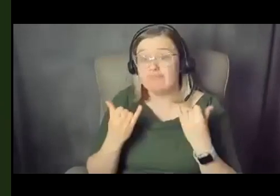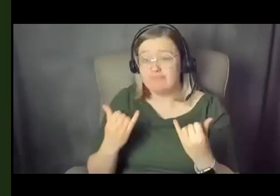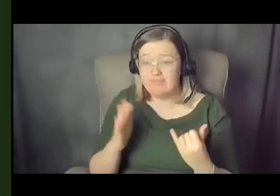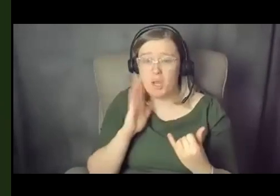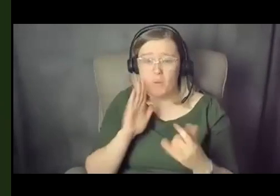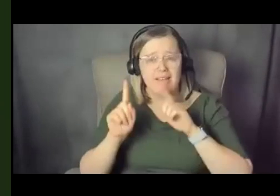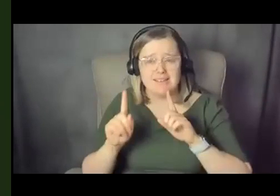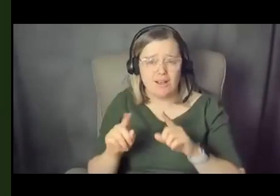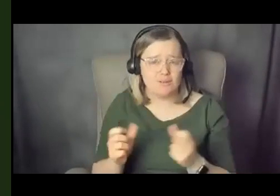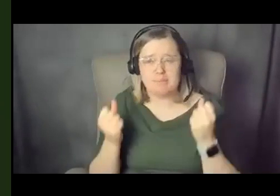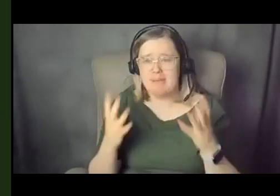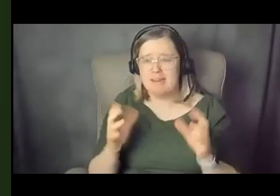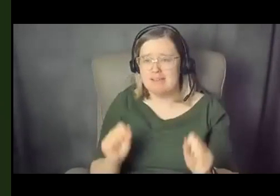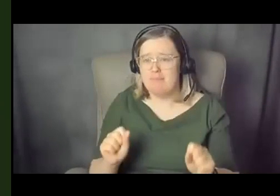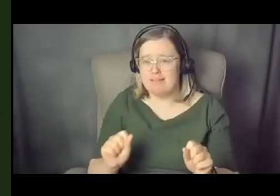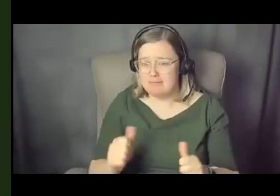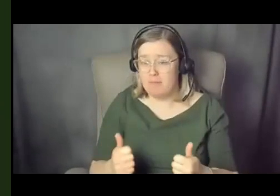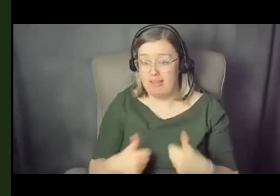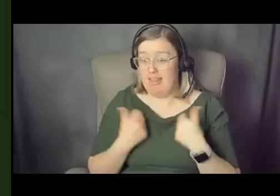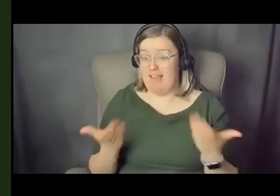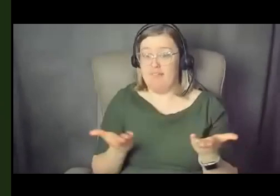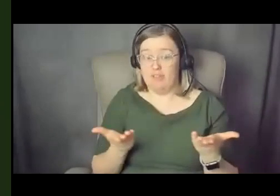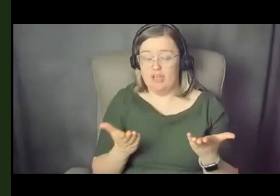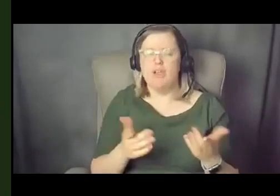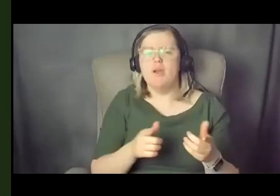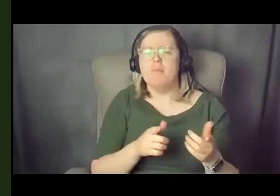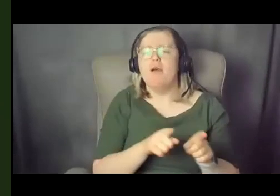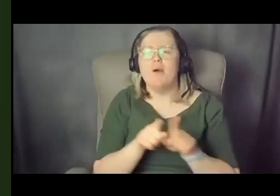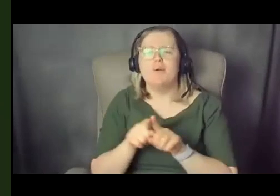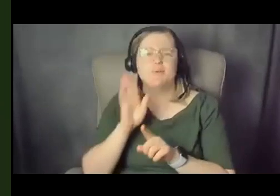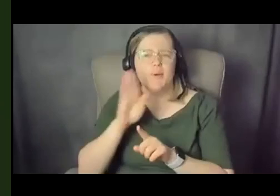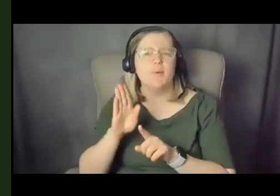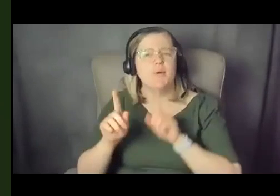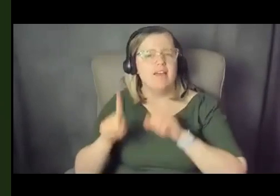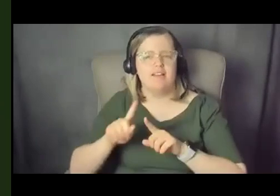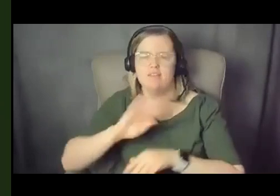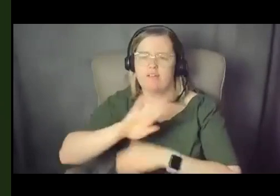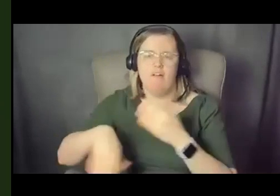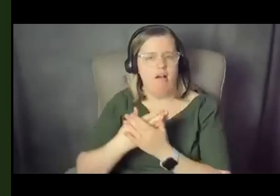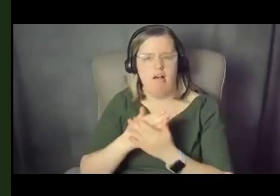But we will be answering all questions in the meeting summary, which will be posted online, even if we don't get to